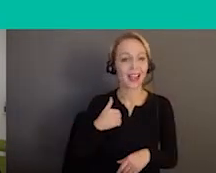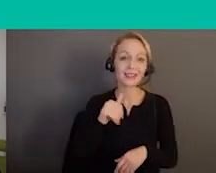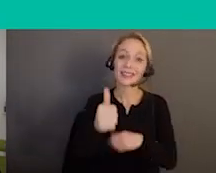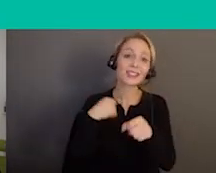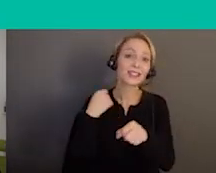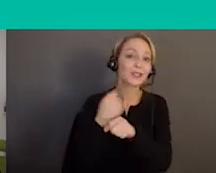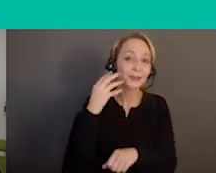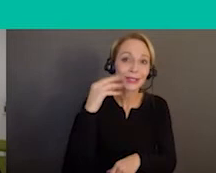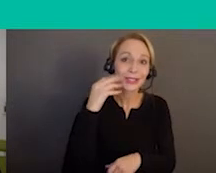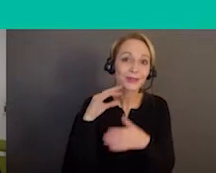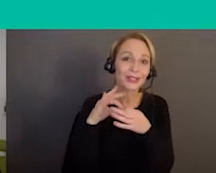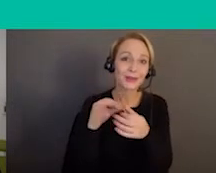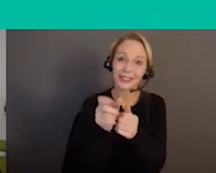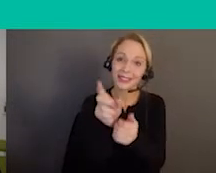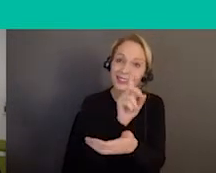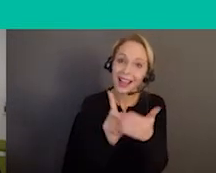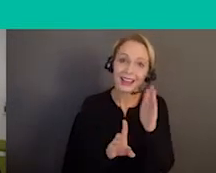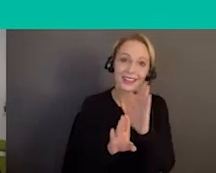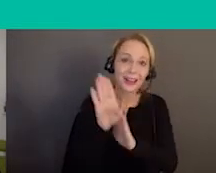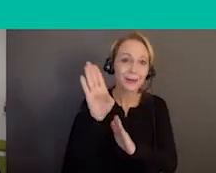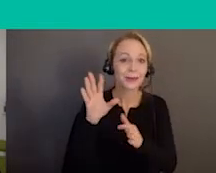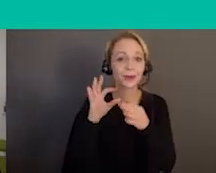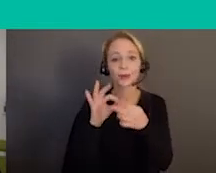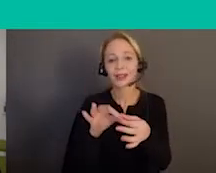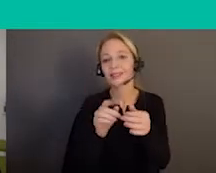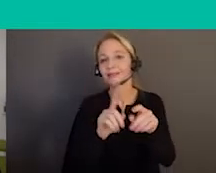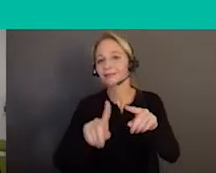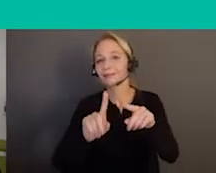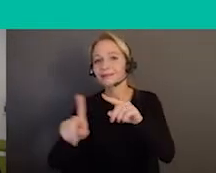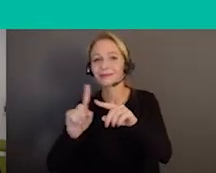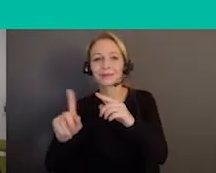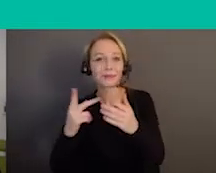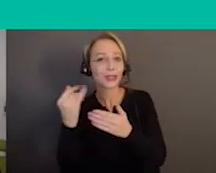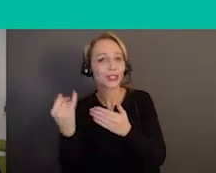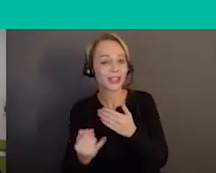ROMAN AND I EACH HAVE EXPERIENCE IN DESIGN AND DEVELOPMENT WITH NUMEROUS PROJECTS.